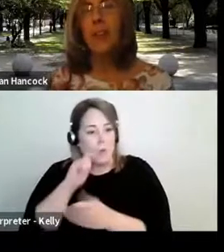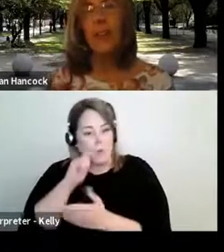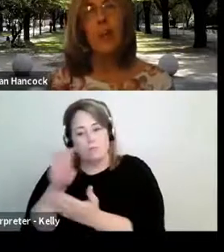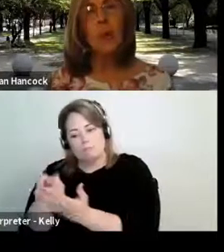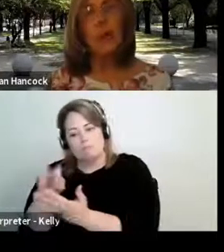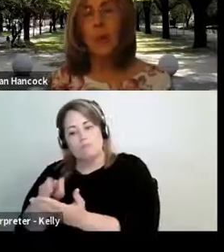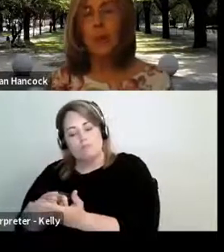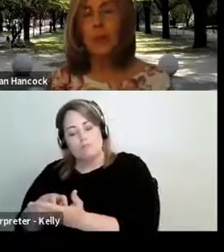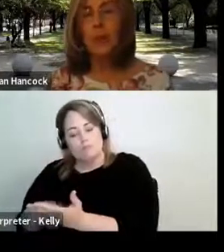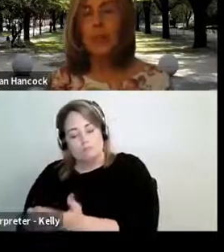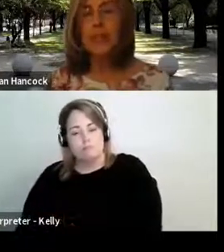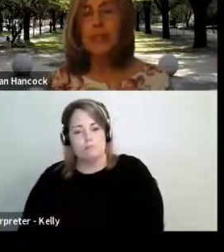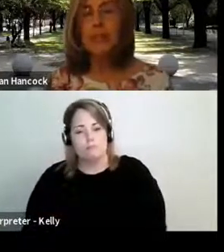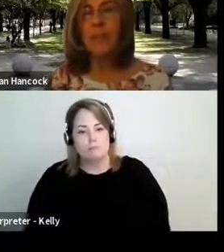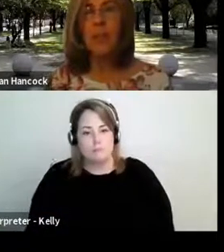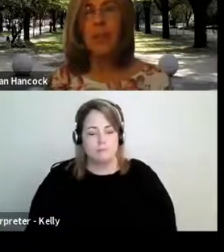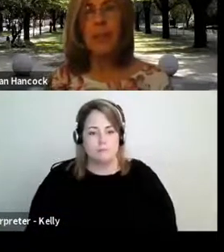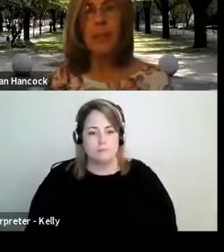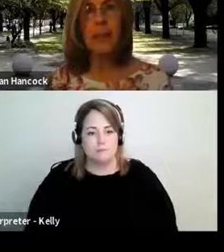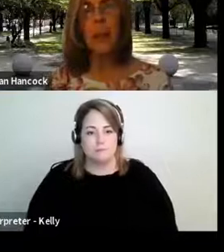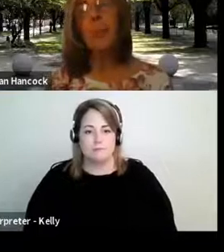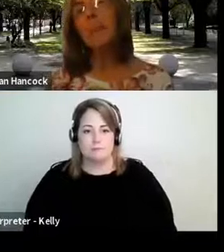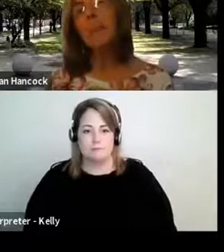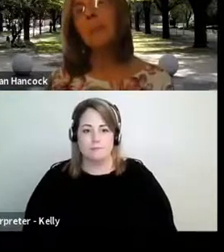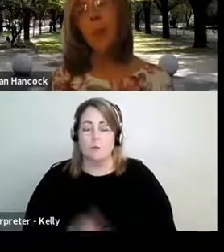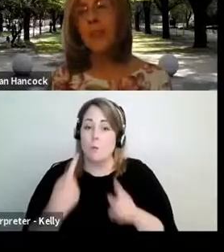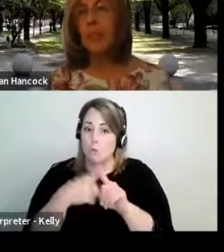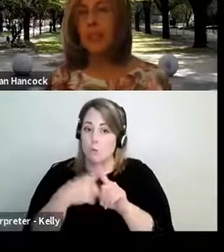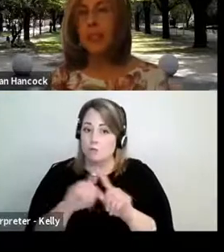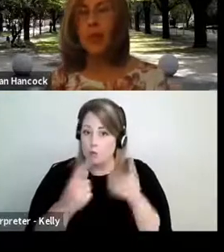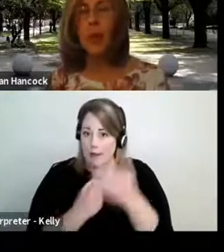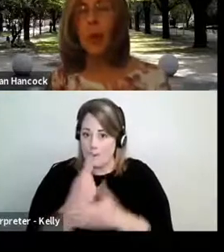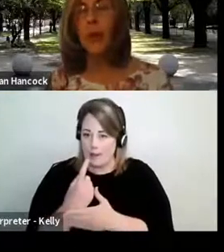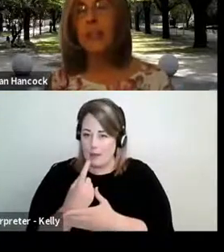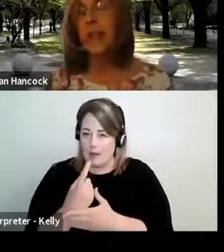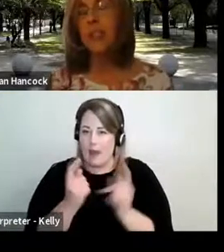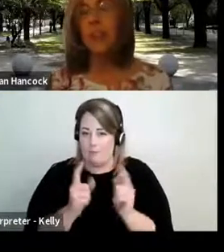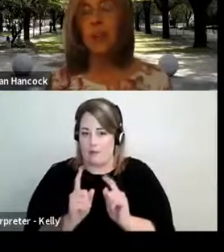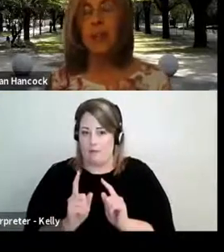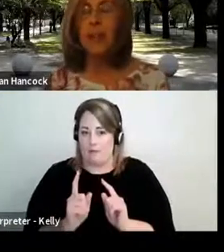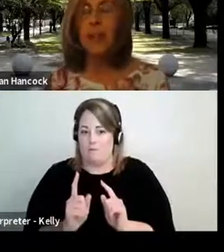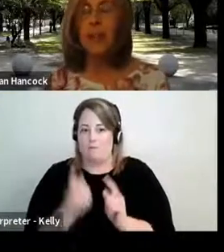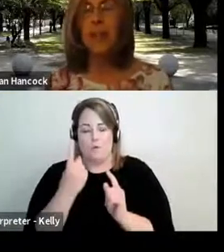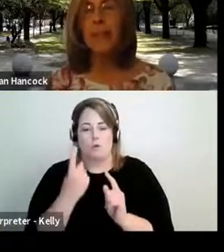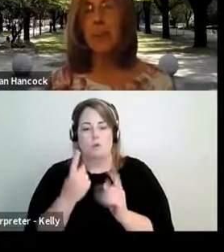of that also what was developed is after that initial orientation where the main things were